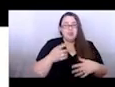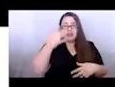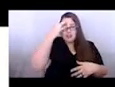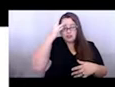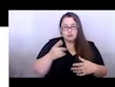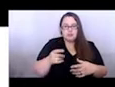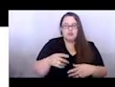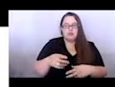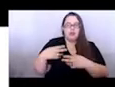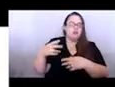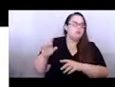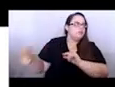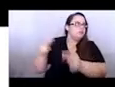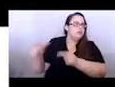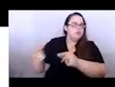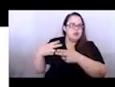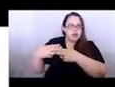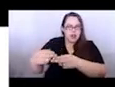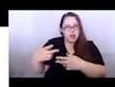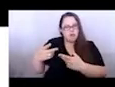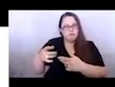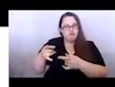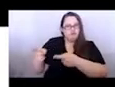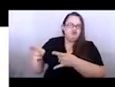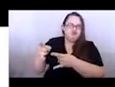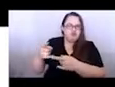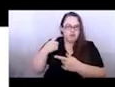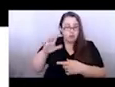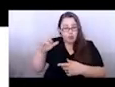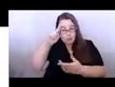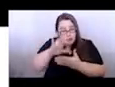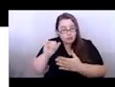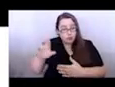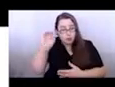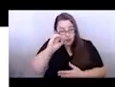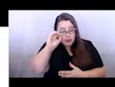and dismissing someone because of disagreements . Examples of emotional boundary